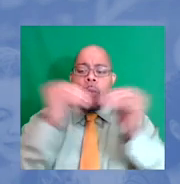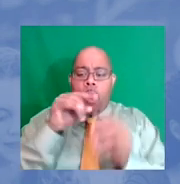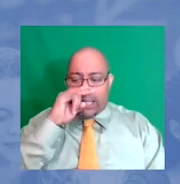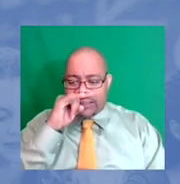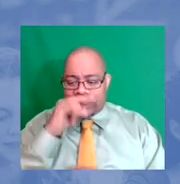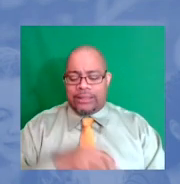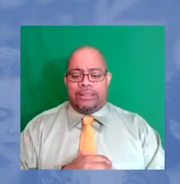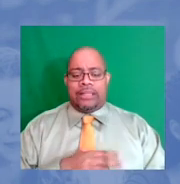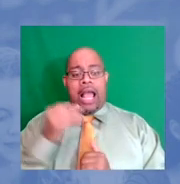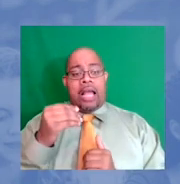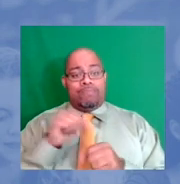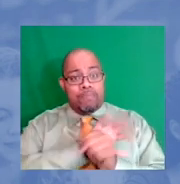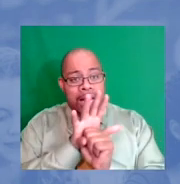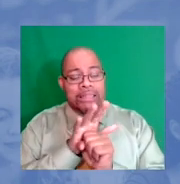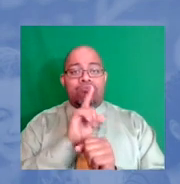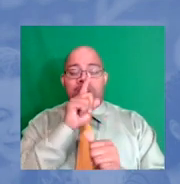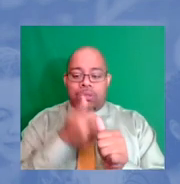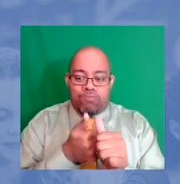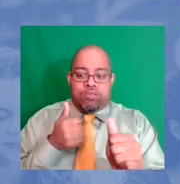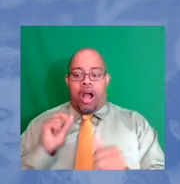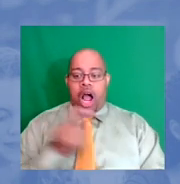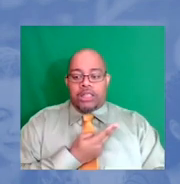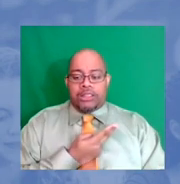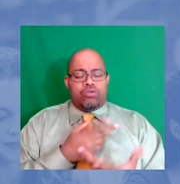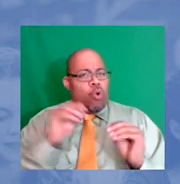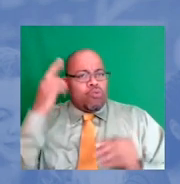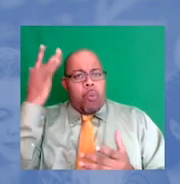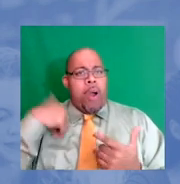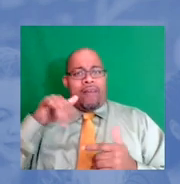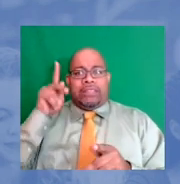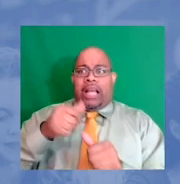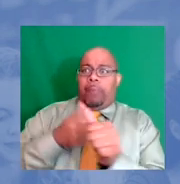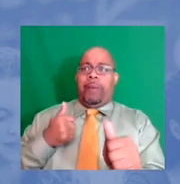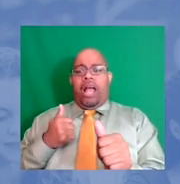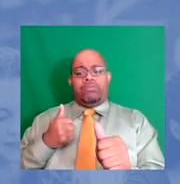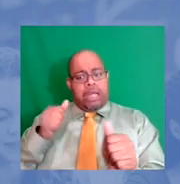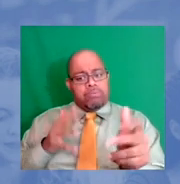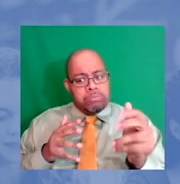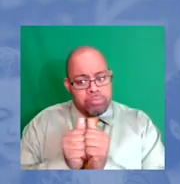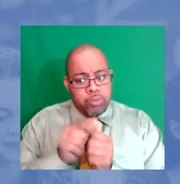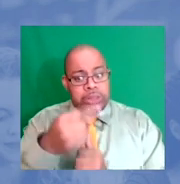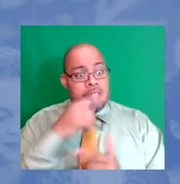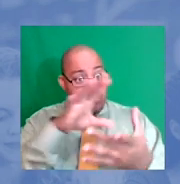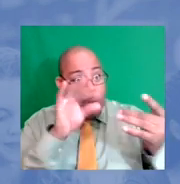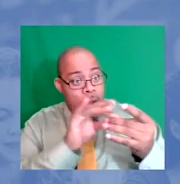SET US BACK, IT'S NO REASON WHY WE CAN STAY BACK. AS YOU SAID IN YOUR OPENING REMARKS IF WE CAN THINK HOLISTICALLY ABOUT THE NEEDS OF